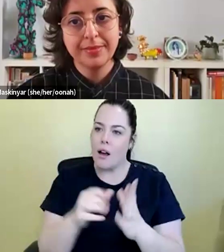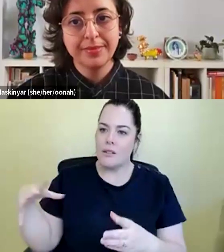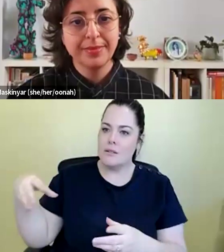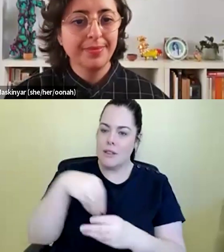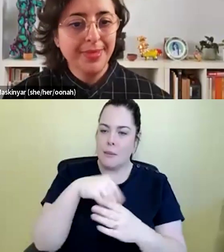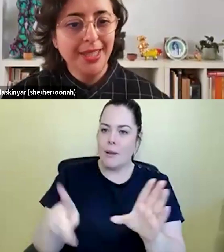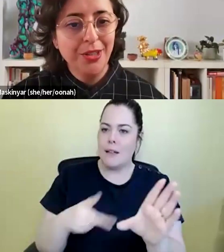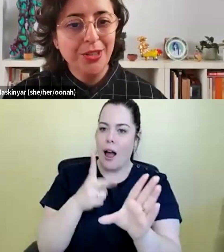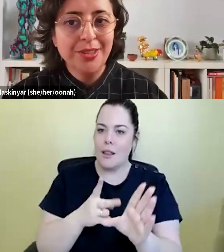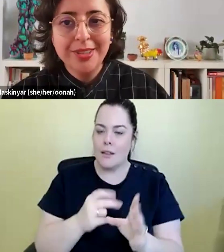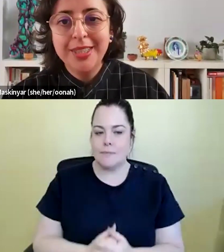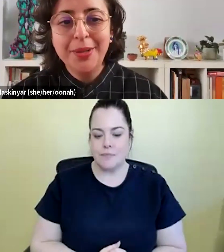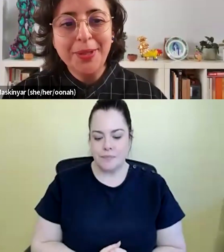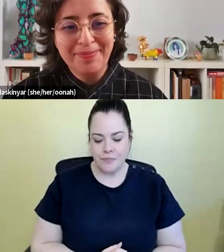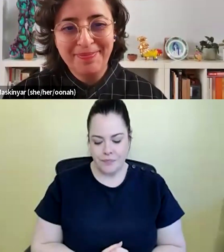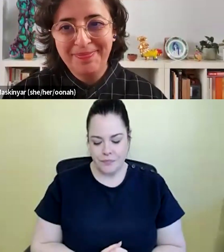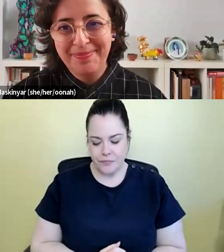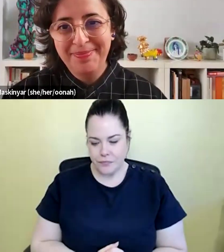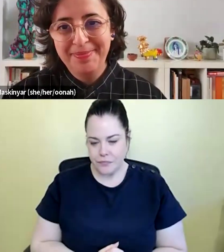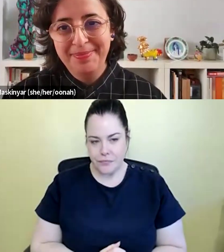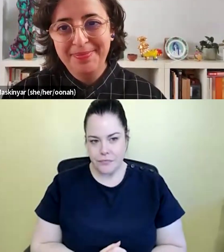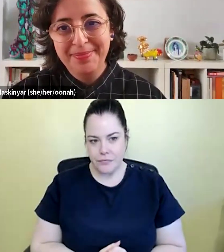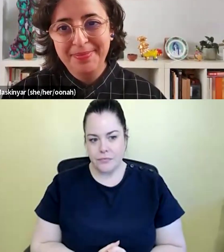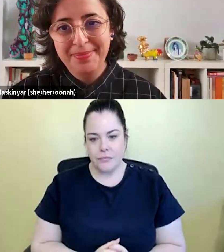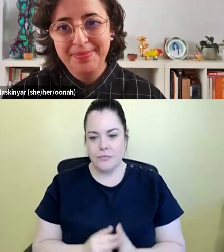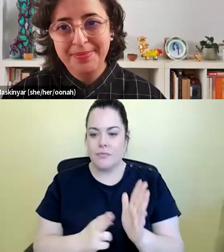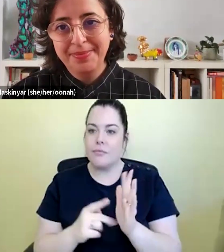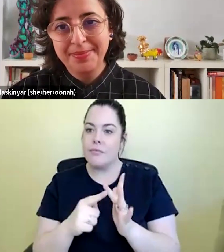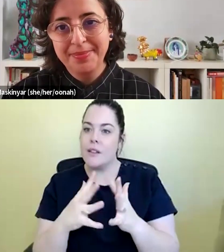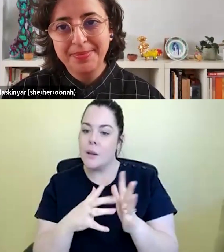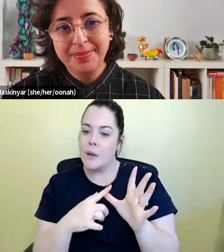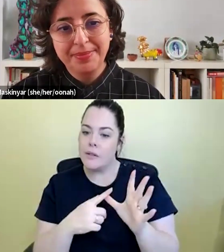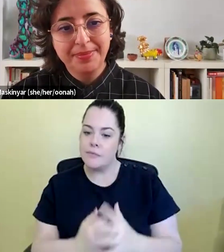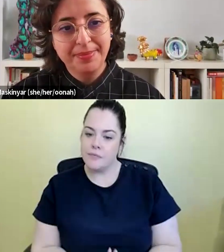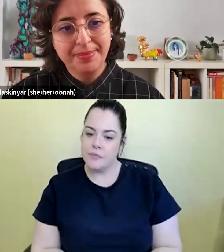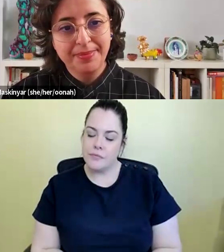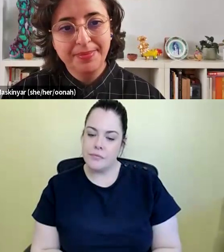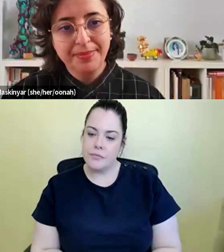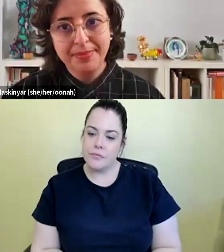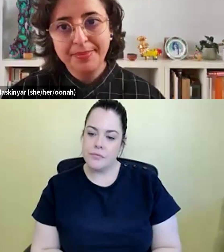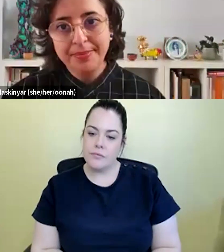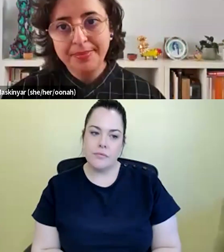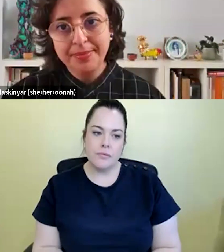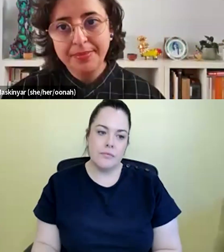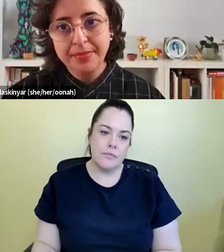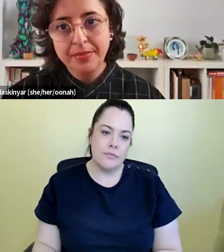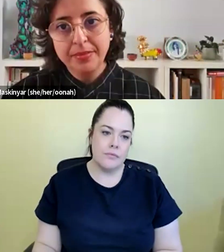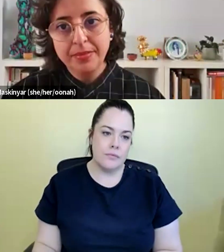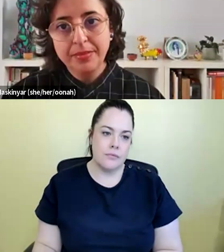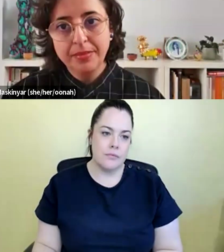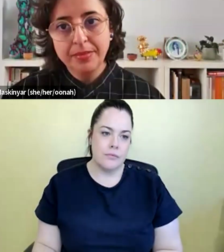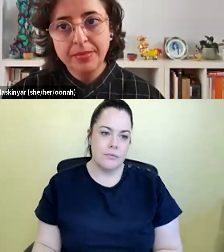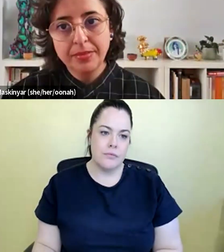Thank you. Niwa? >> Yes. The question is around